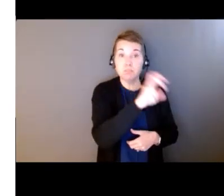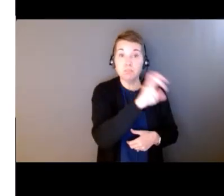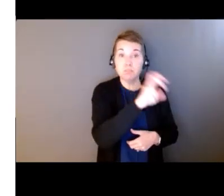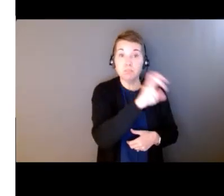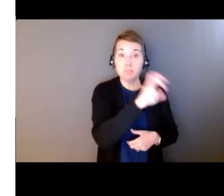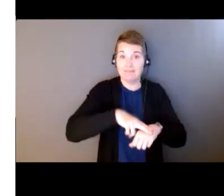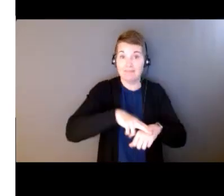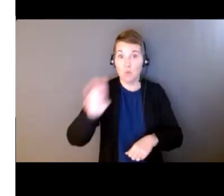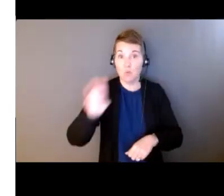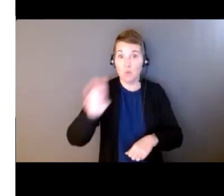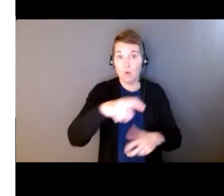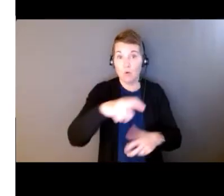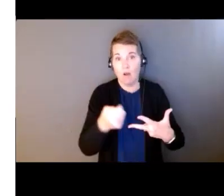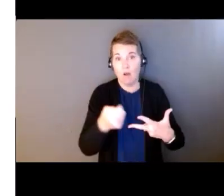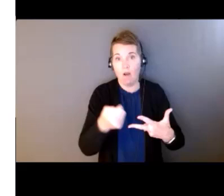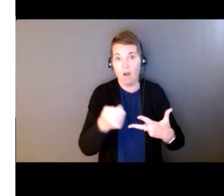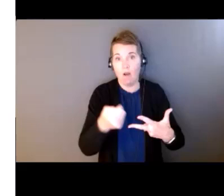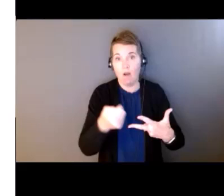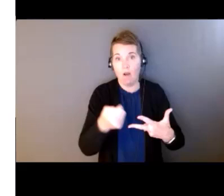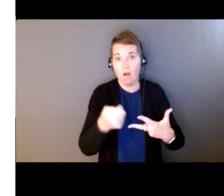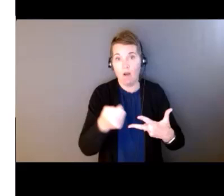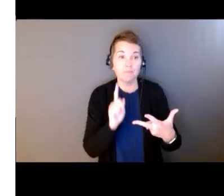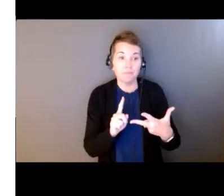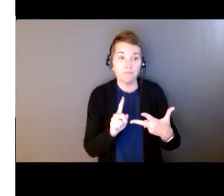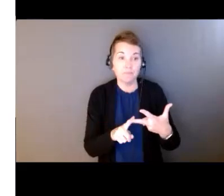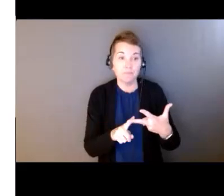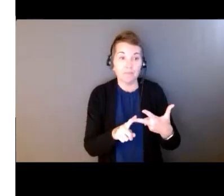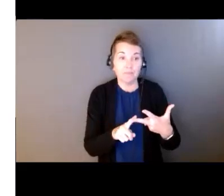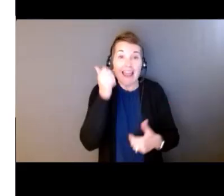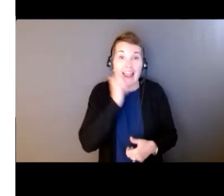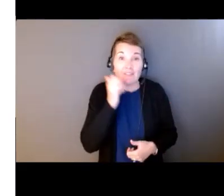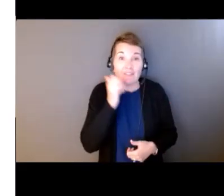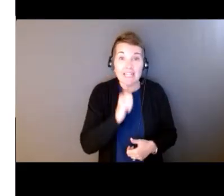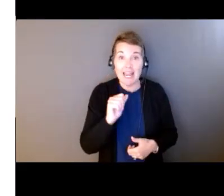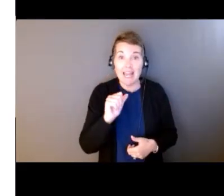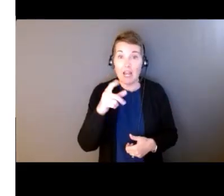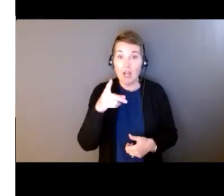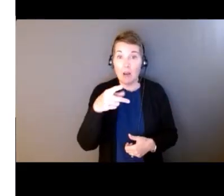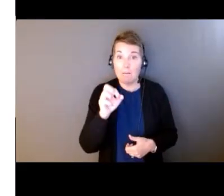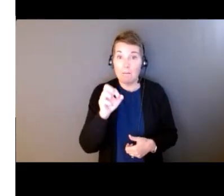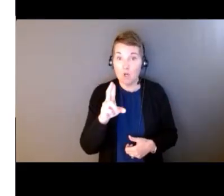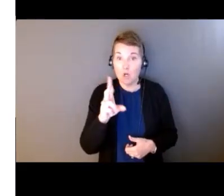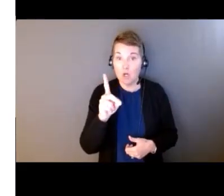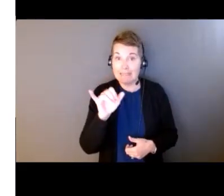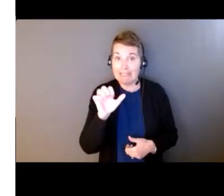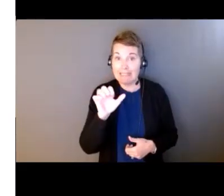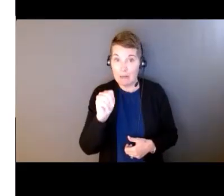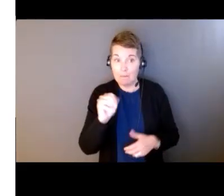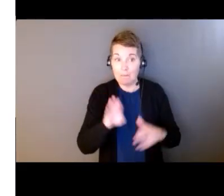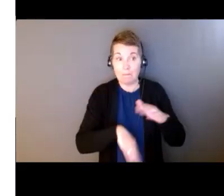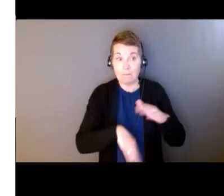and we are also removing the $150 daily cap on per diem and accommodations.